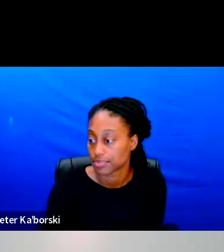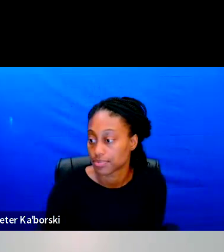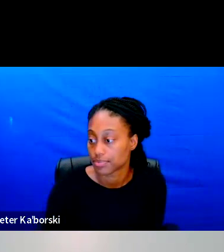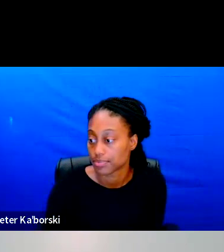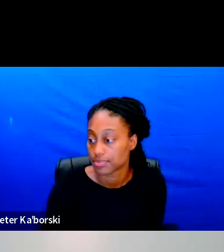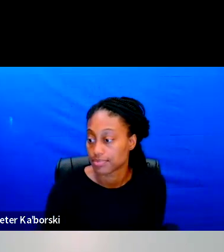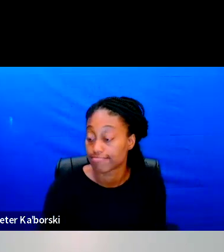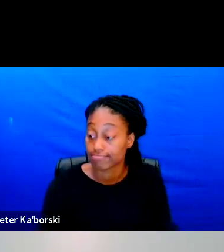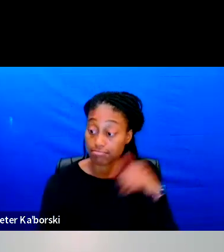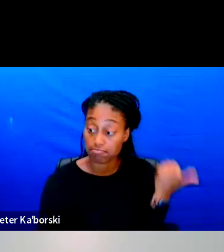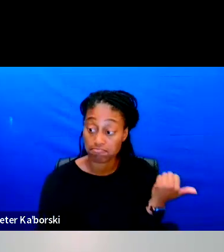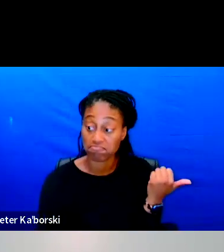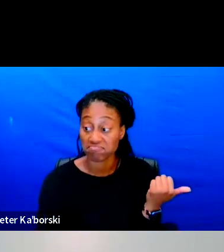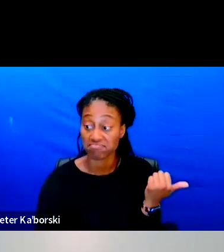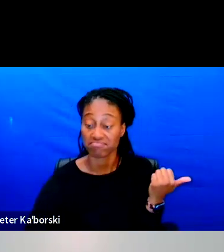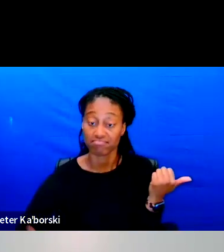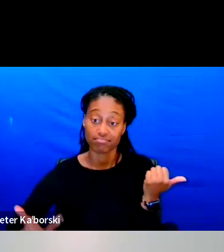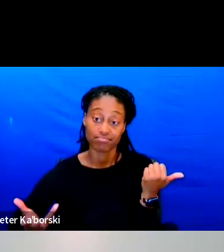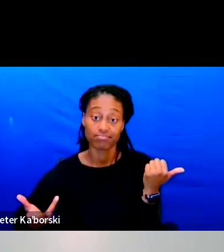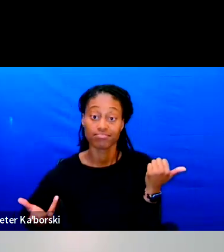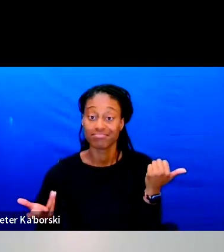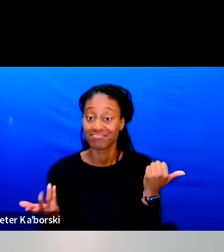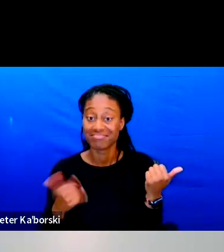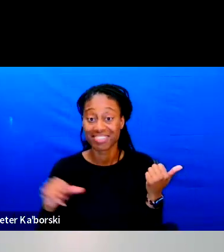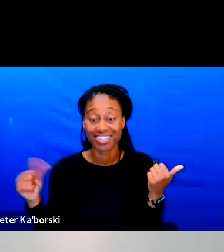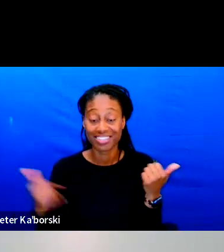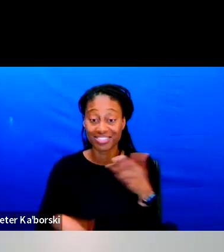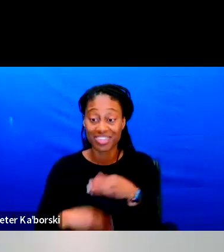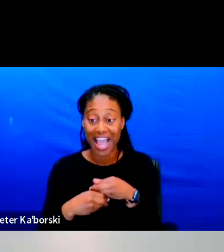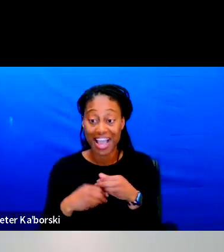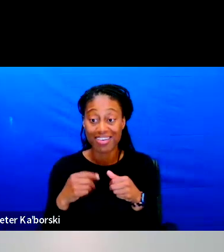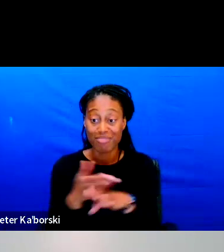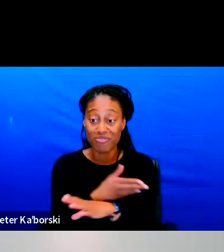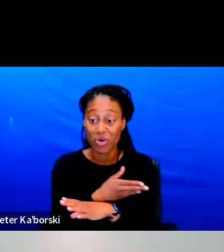Kyle Kleist: Anybody else are. Gonna go on to my next question. Kyle Kleist: and the big one.